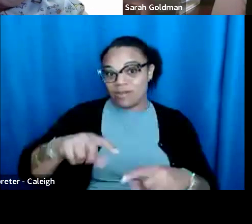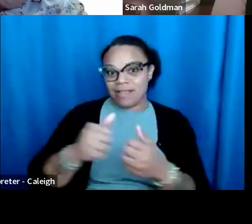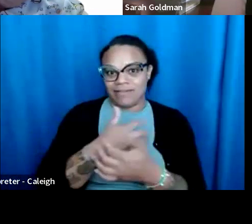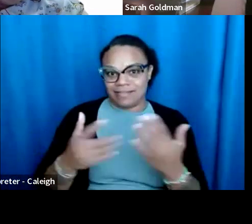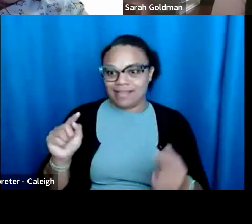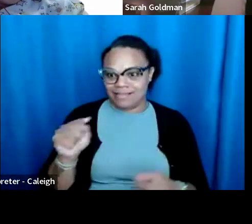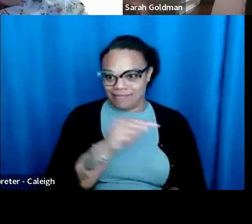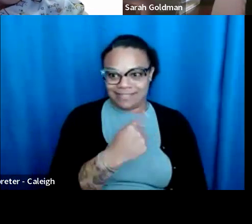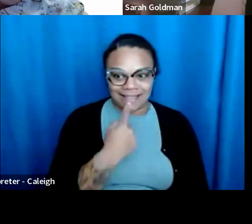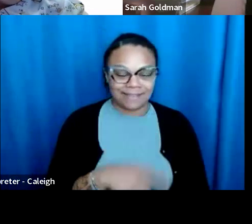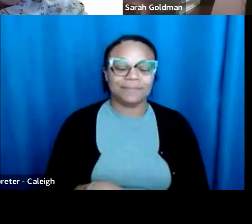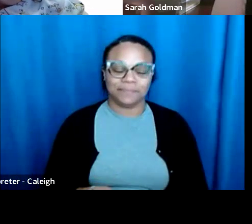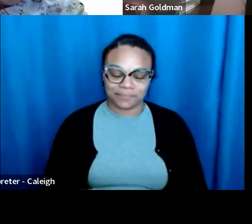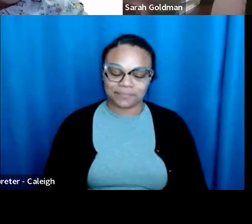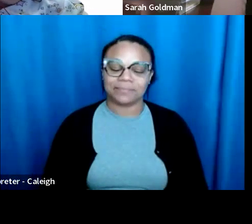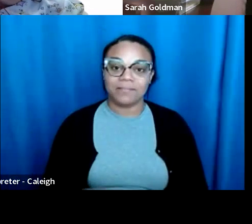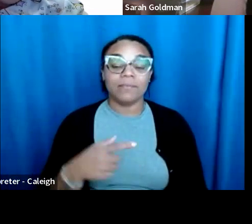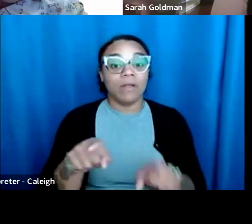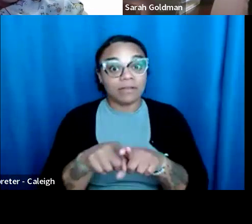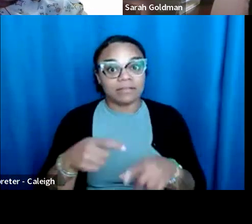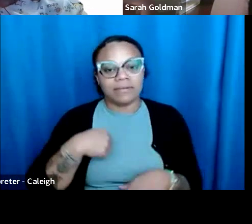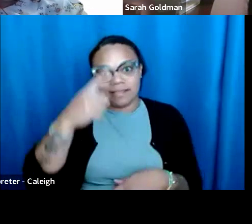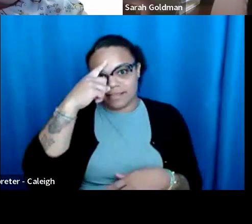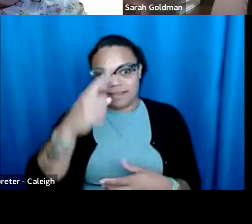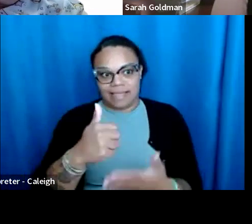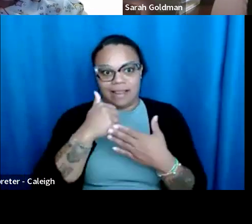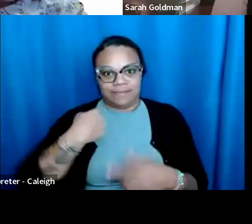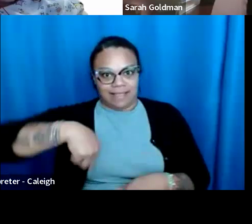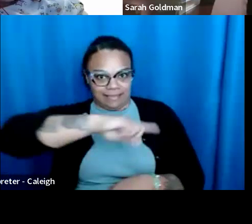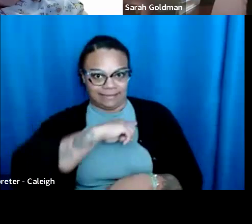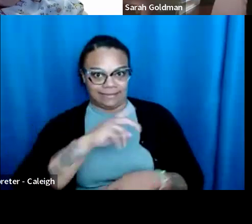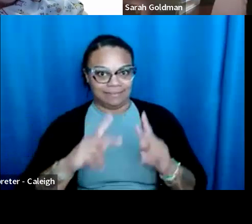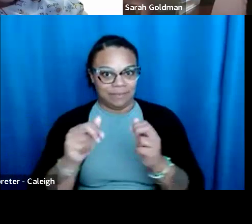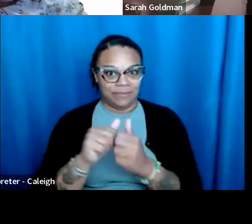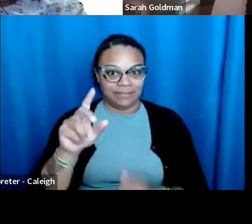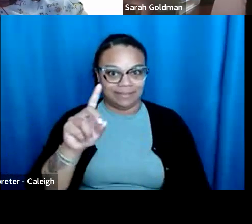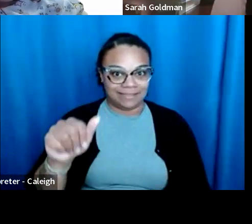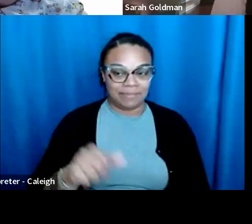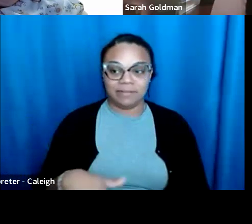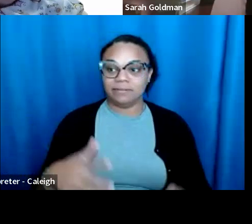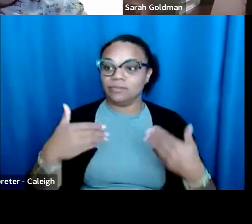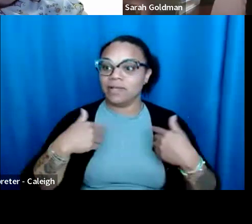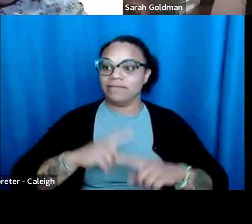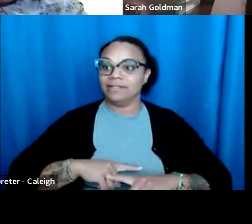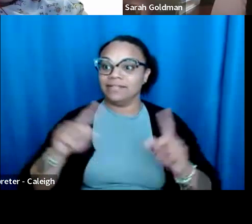Also, I think it helps us as people with disabilities to have a different perspective